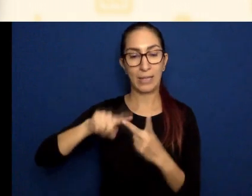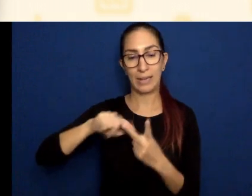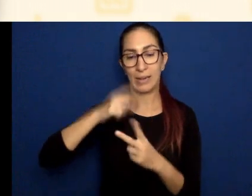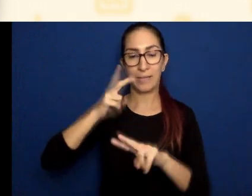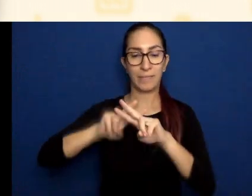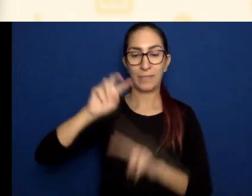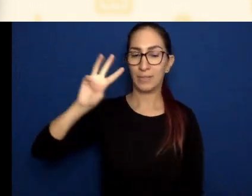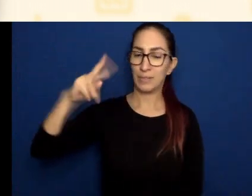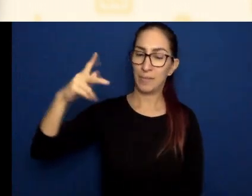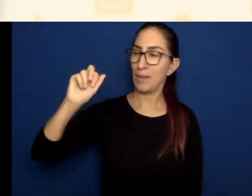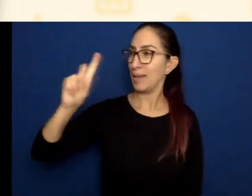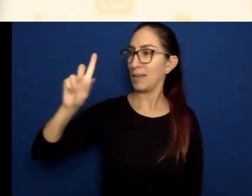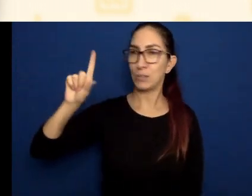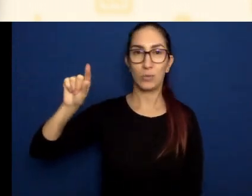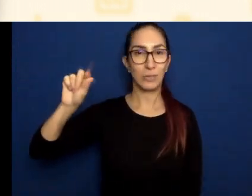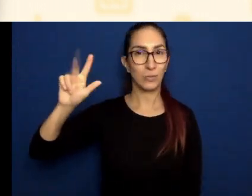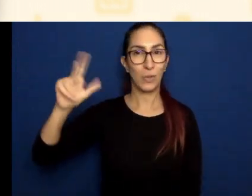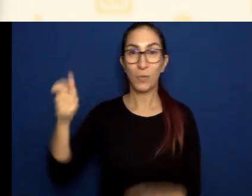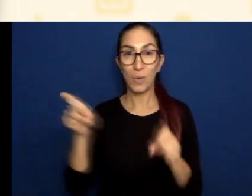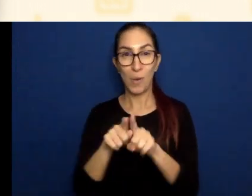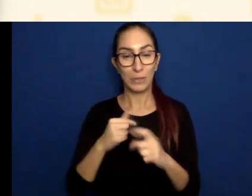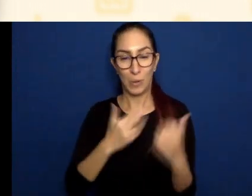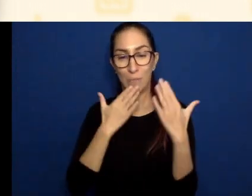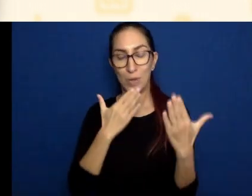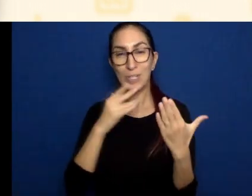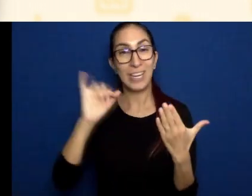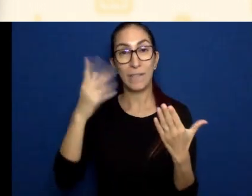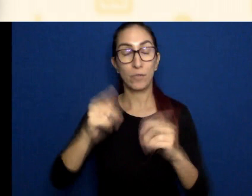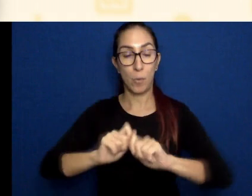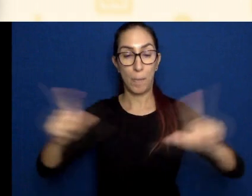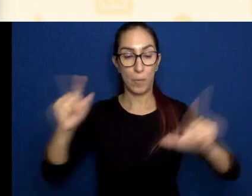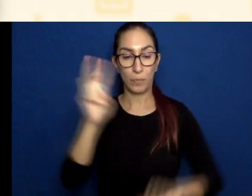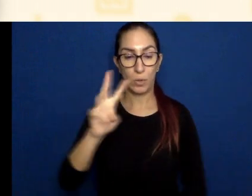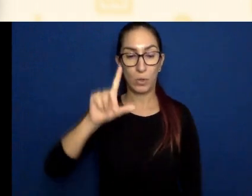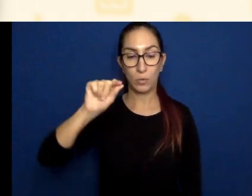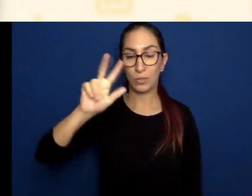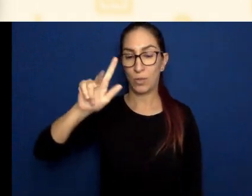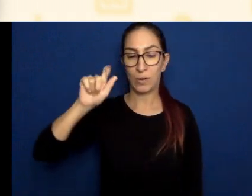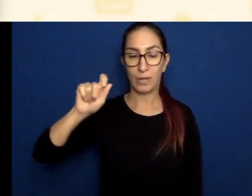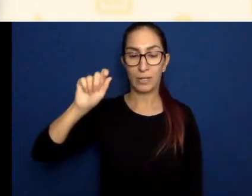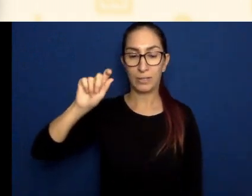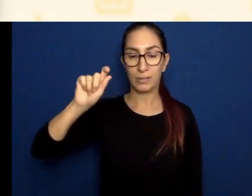We also appreciate if you go to THE 2023.wpaccessibility.day/feedback